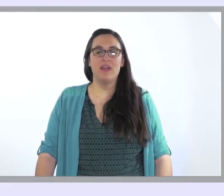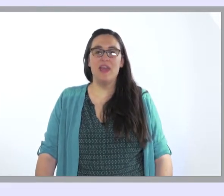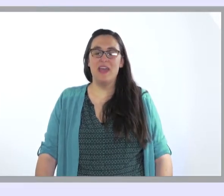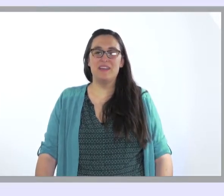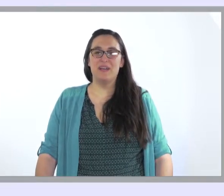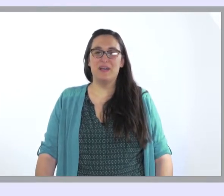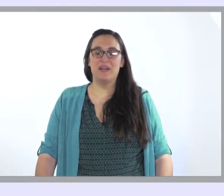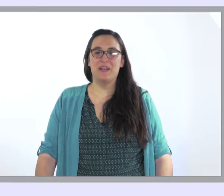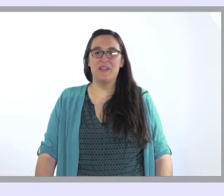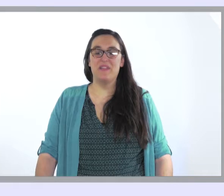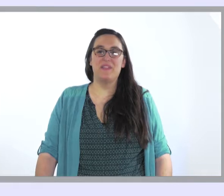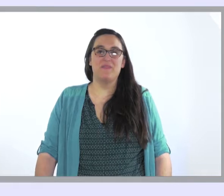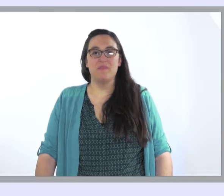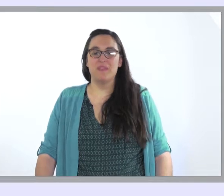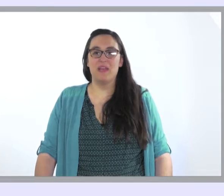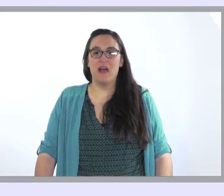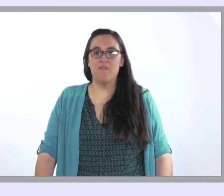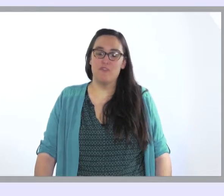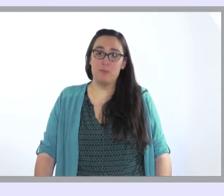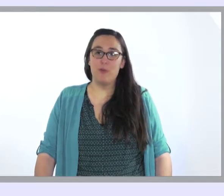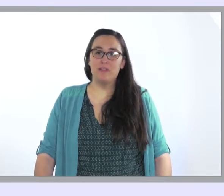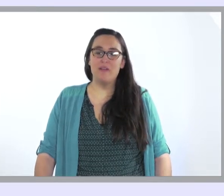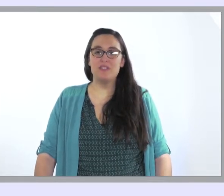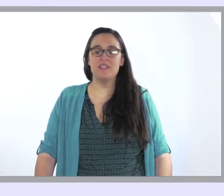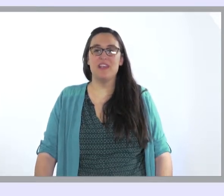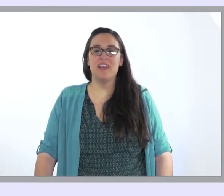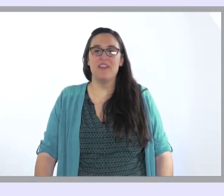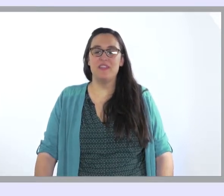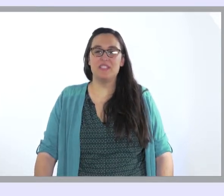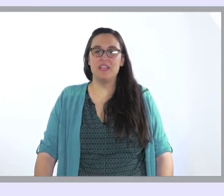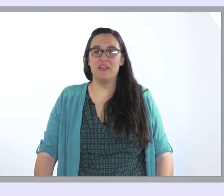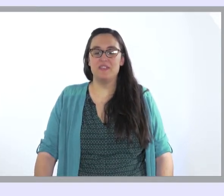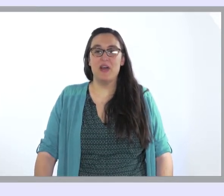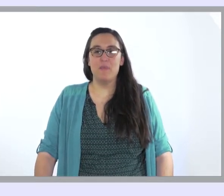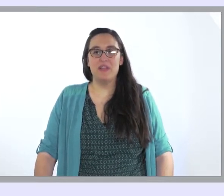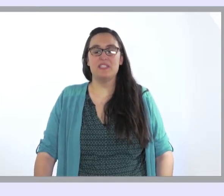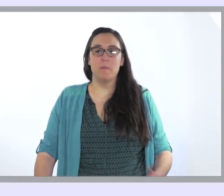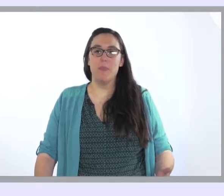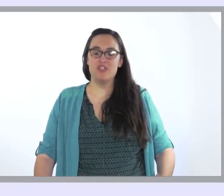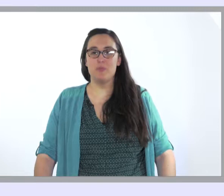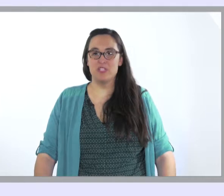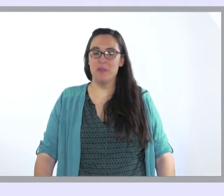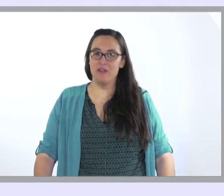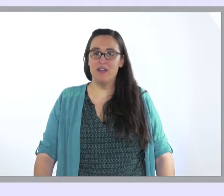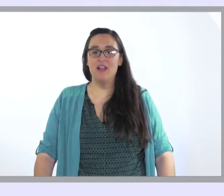and for spoken languages, the number is much bigger,